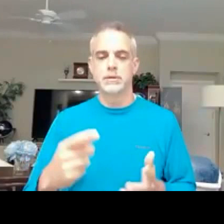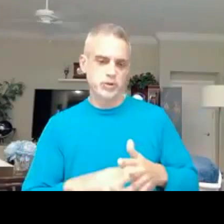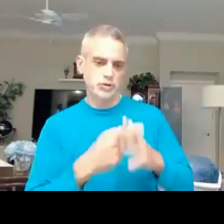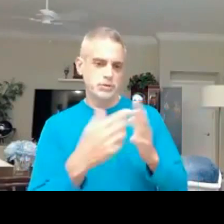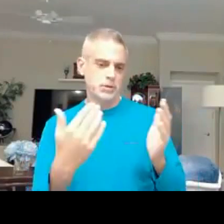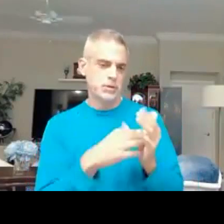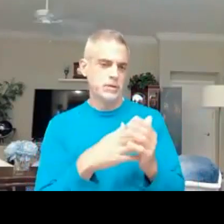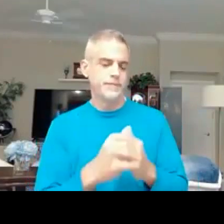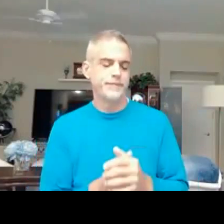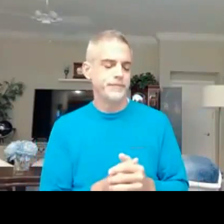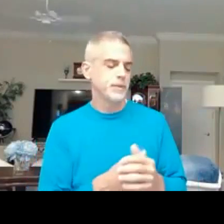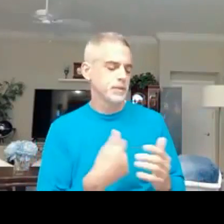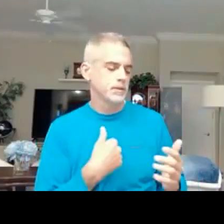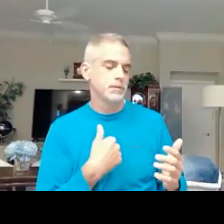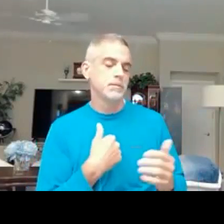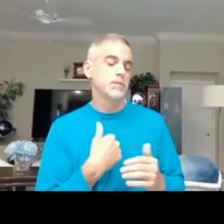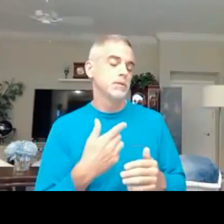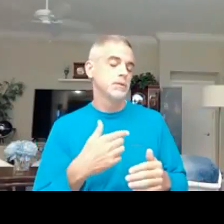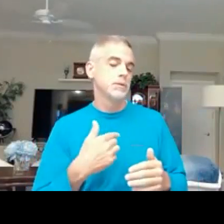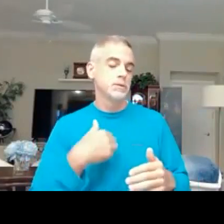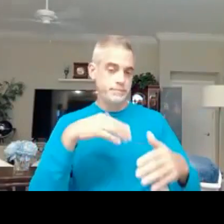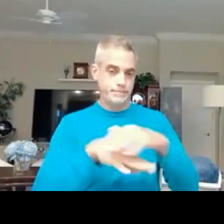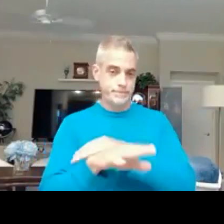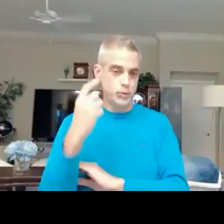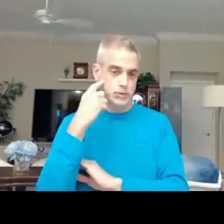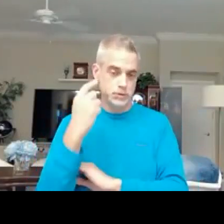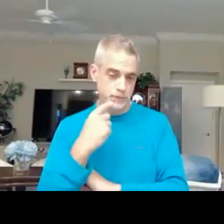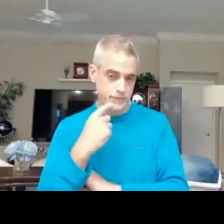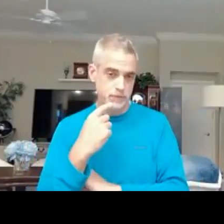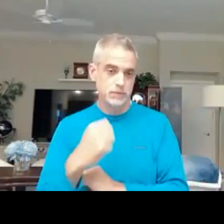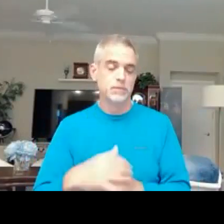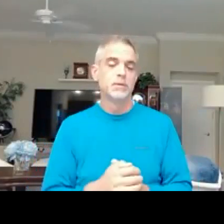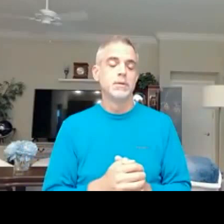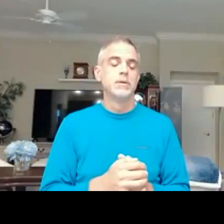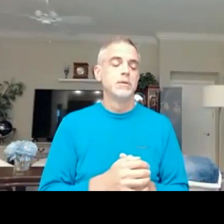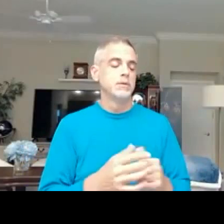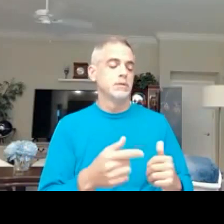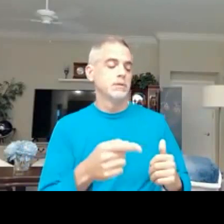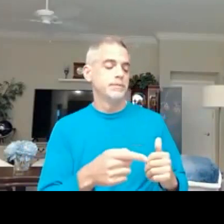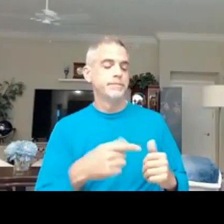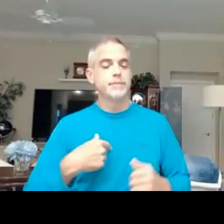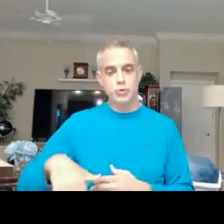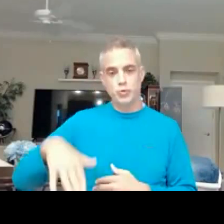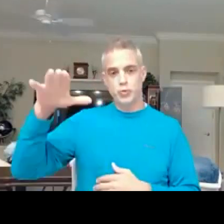make sure that my signs are accurate and be able to see them again. Okay, so moving on. Sorry about that, so I was born deaf and